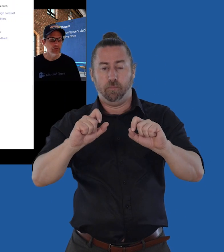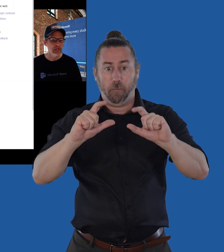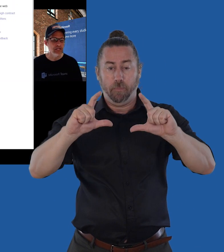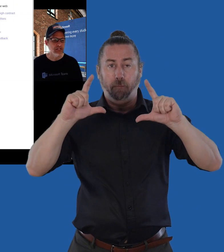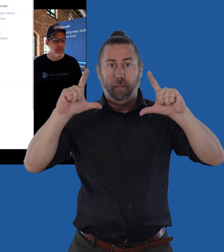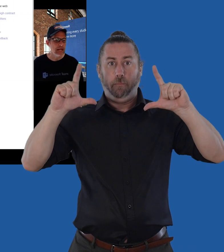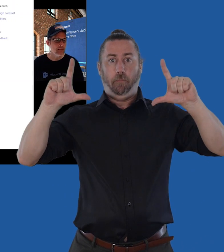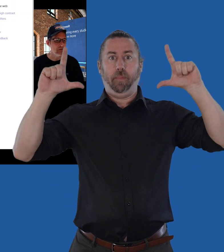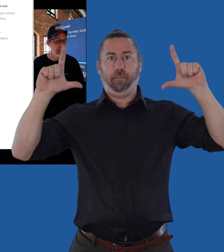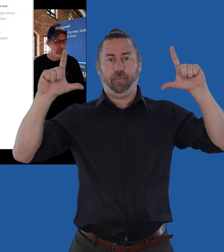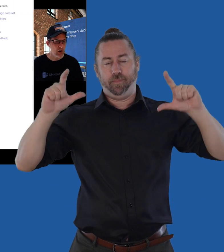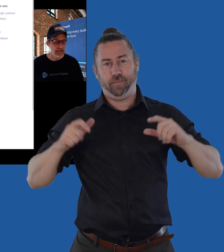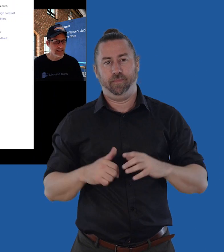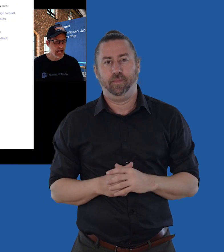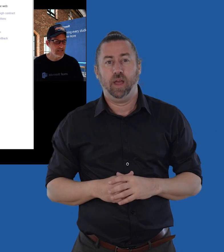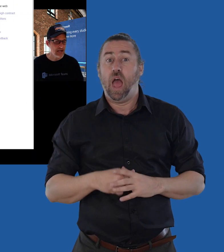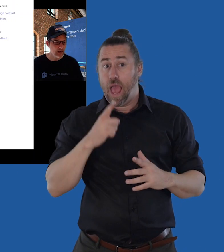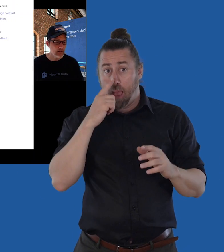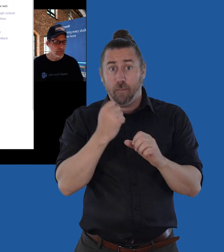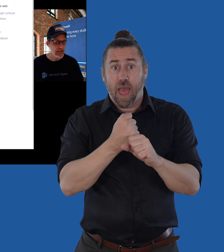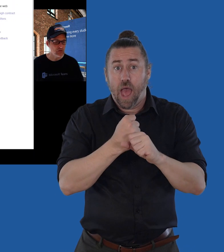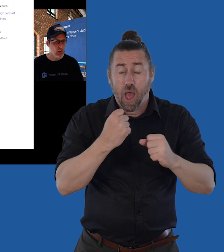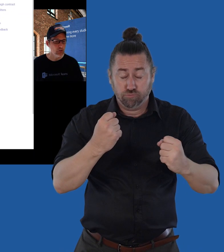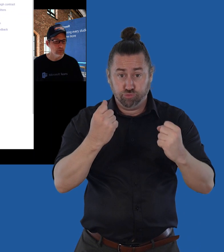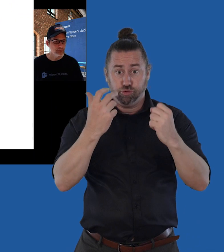I have the ability to make everything brighter, and darker, as well.